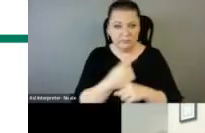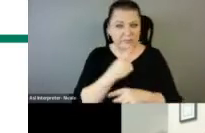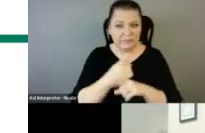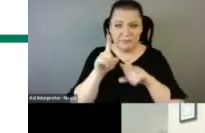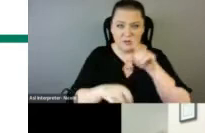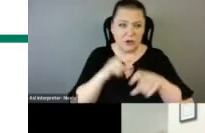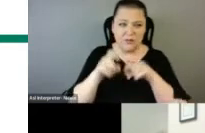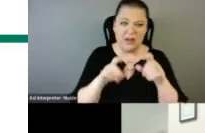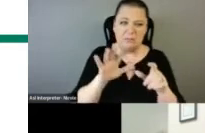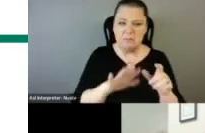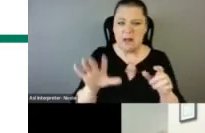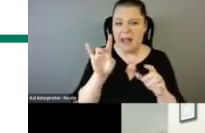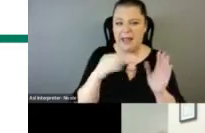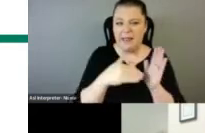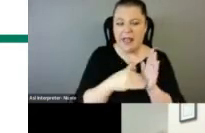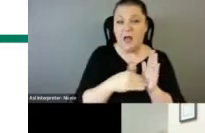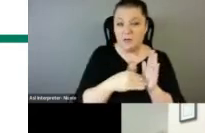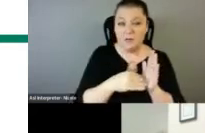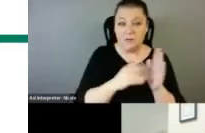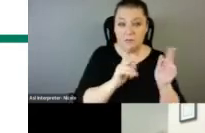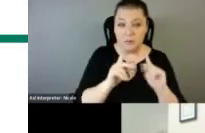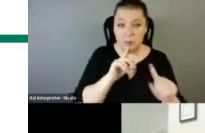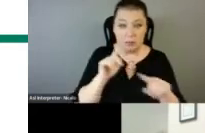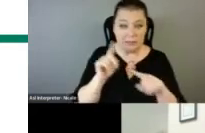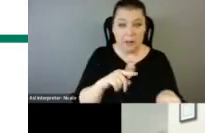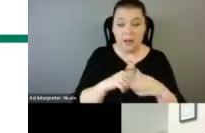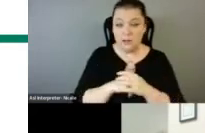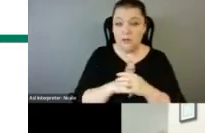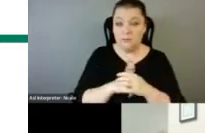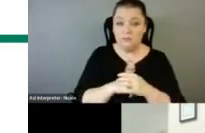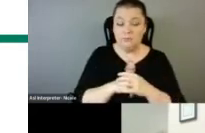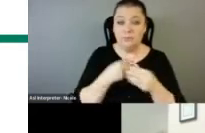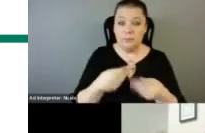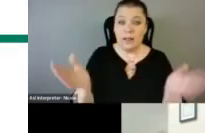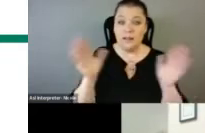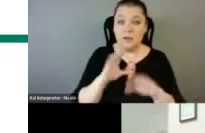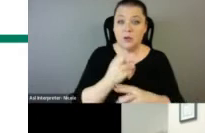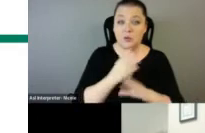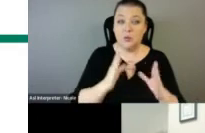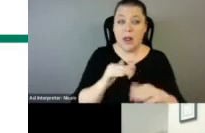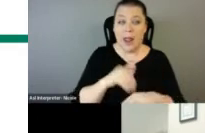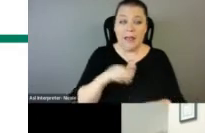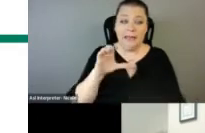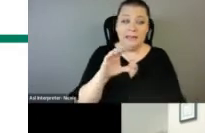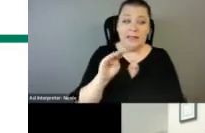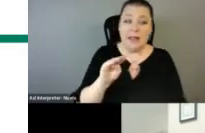about 8000 responses annually. And these are given to consumers at the CMHC s. And the CMHC